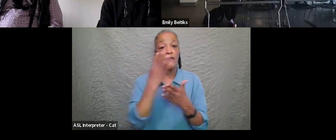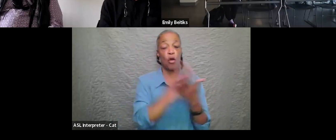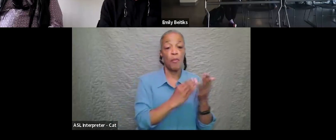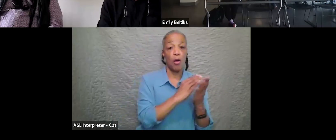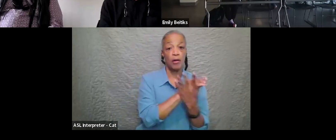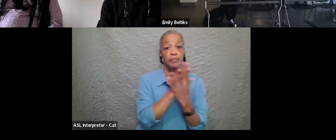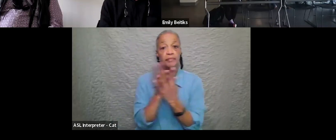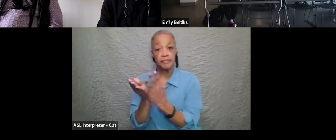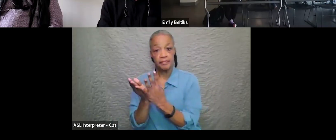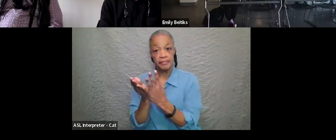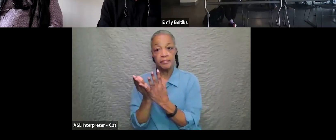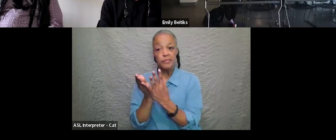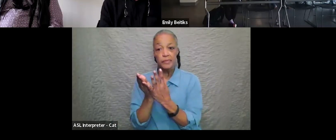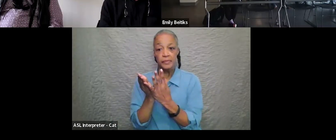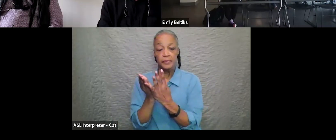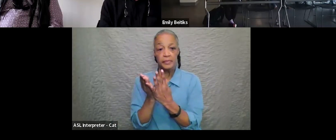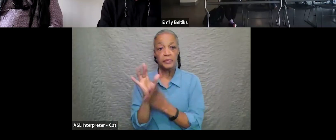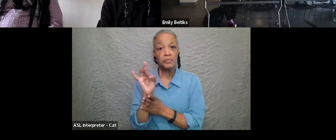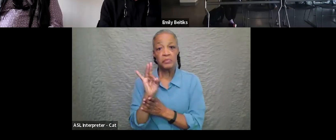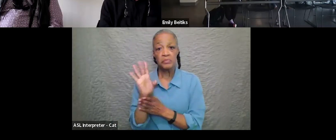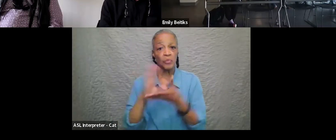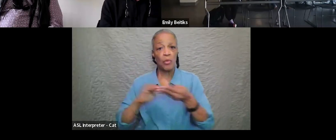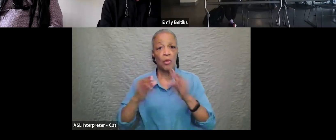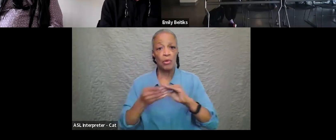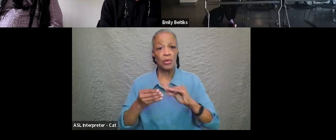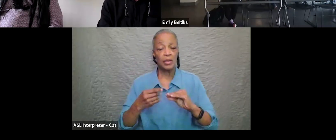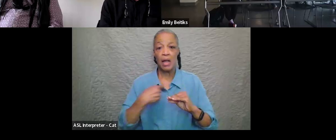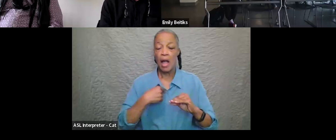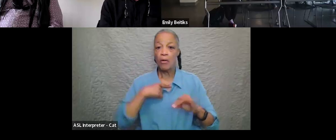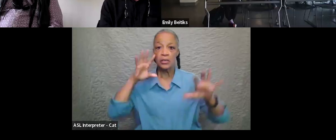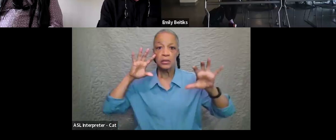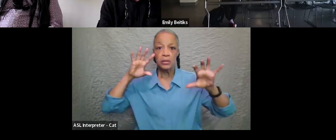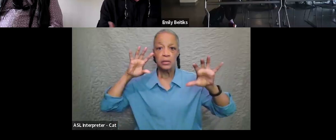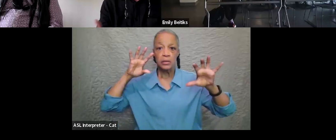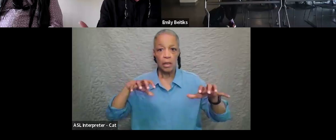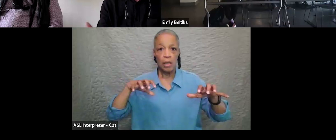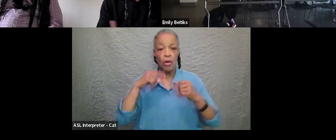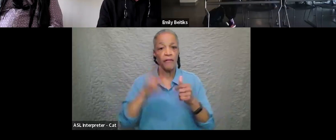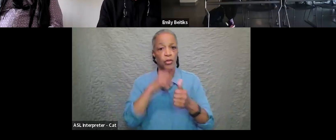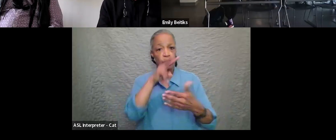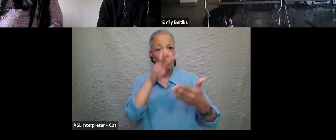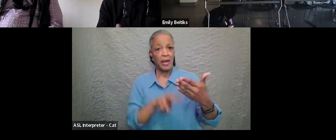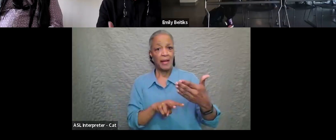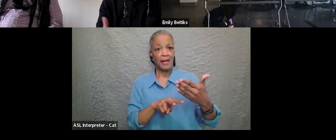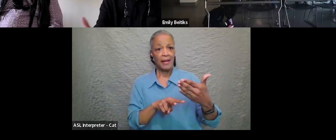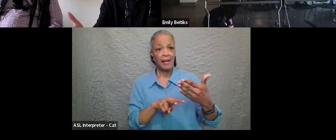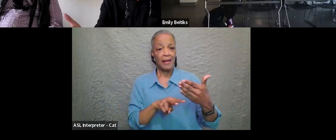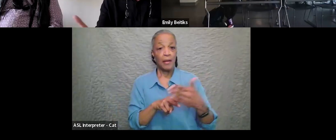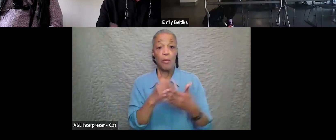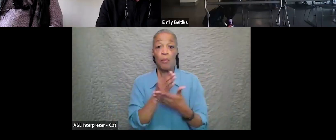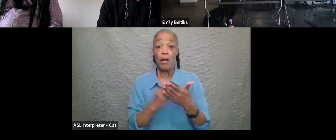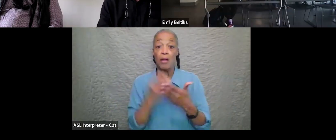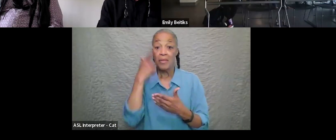And I was alarmed by this when I read it, partly because I knew one of the reporters